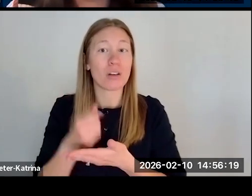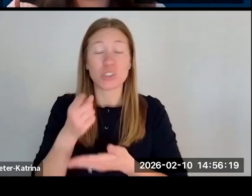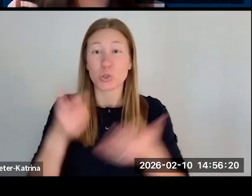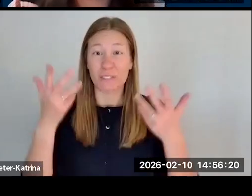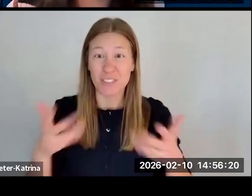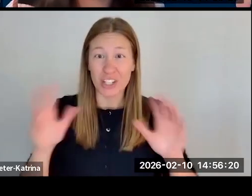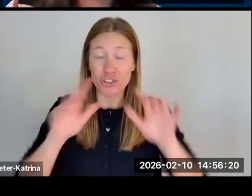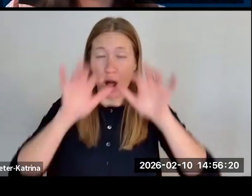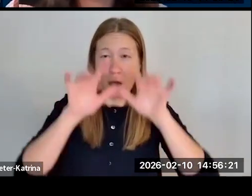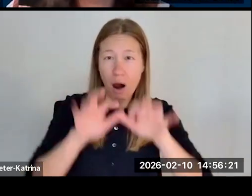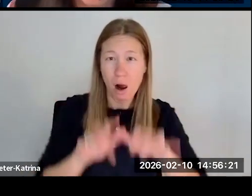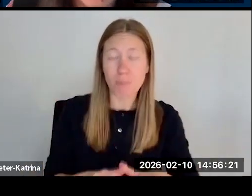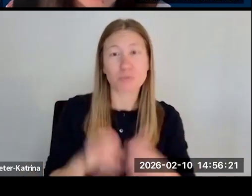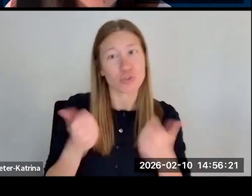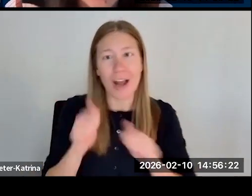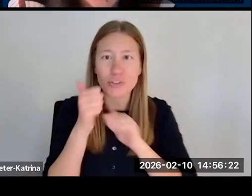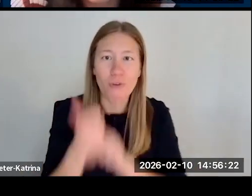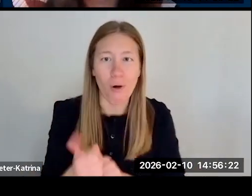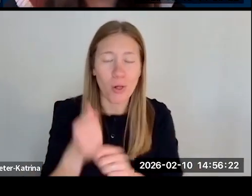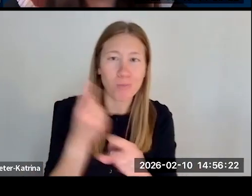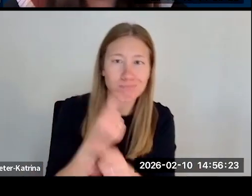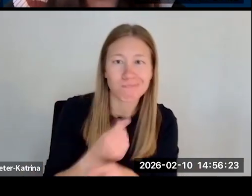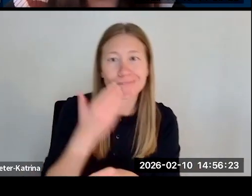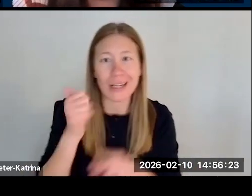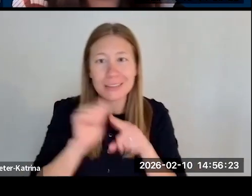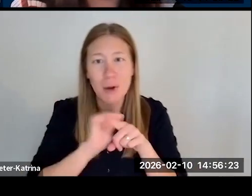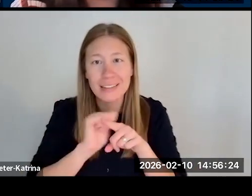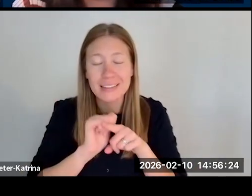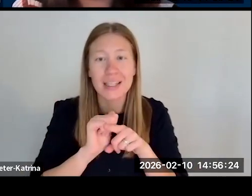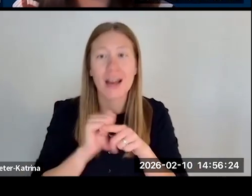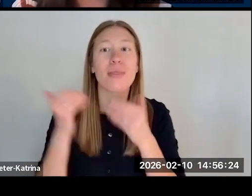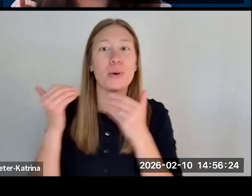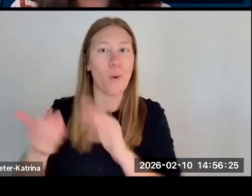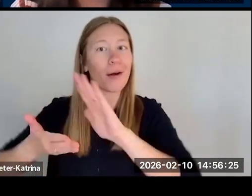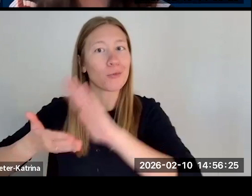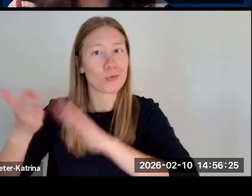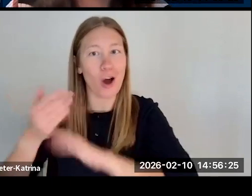to follow the best practices in the checklist, then you can just run Grackle as your final check.